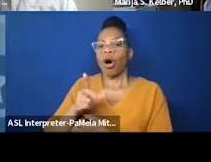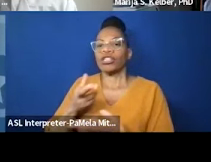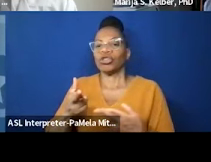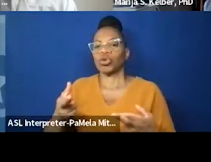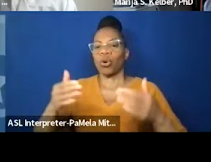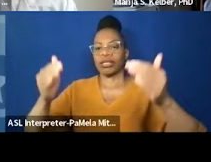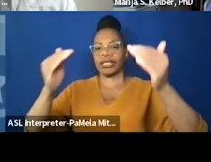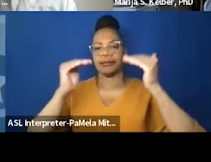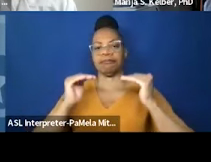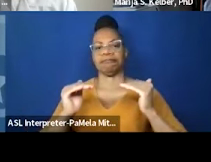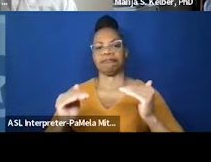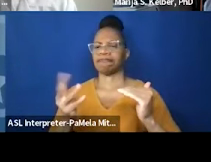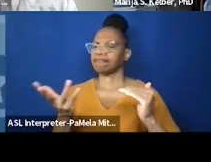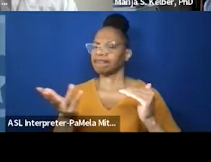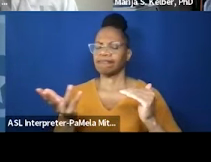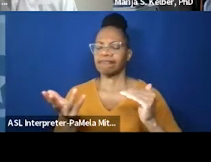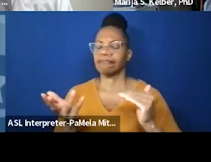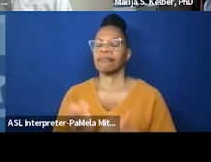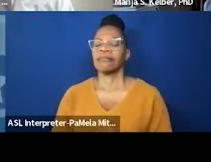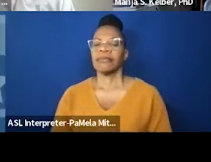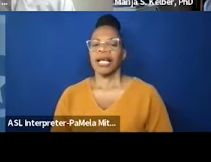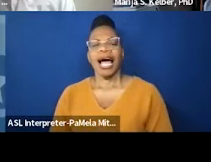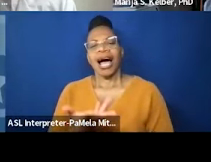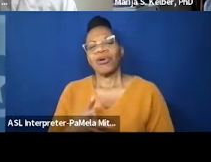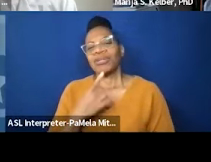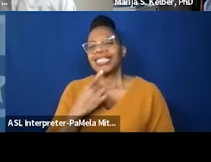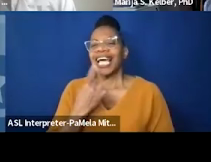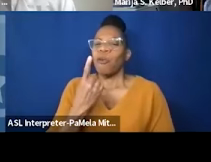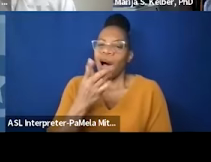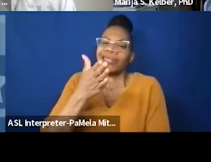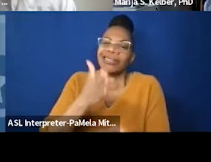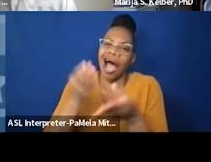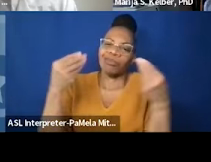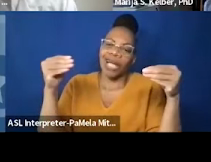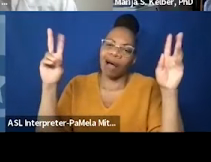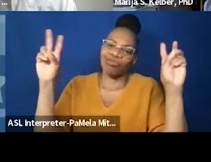And Military OneSource is a, I don't wanna say one-stop shop, but to a degree.